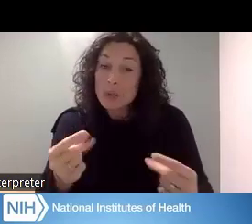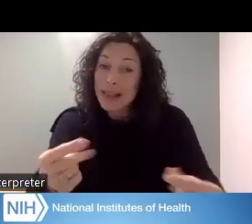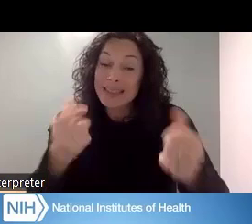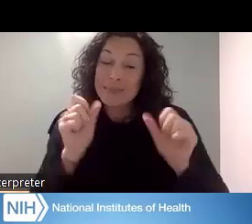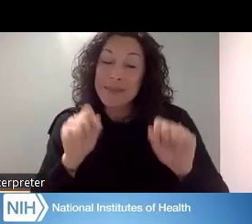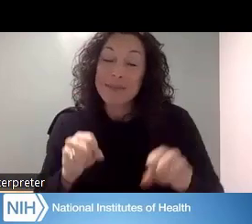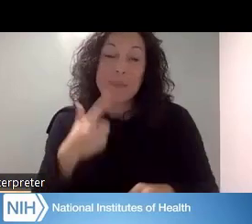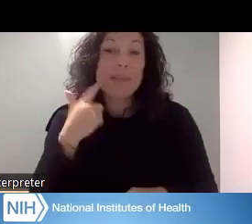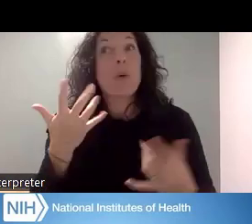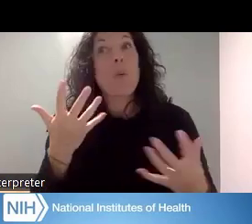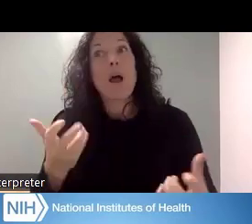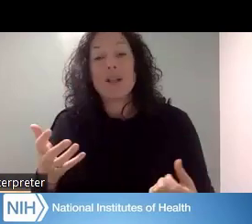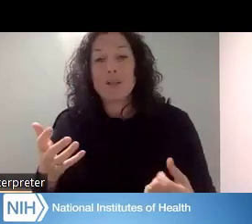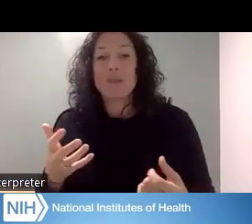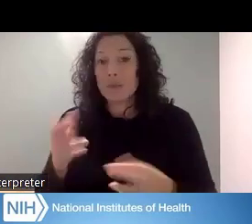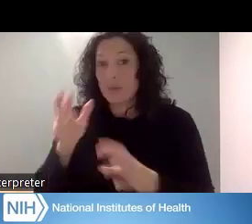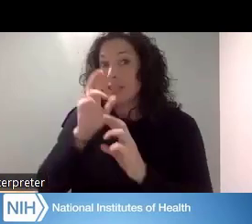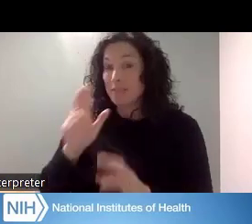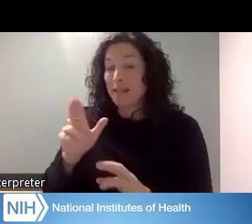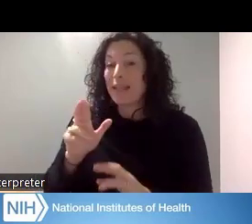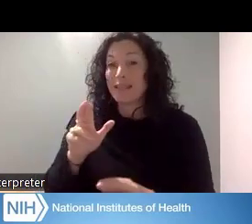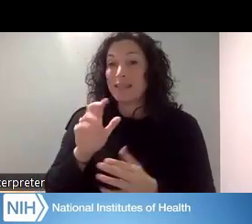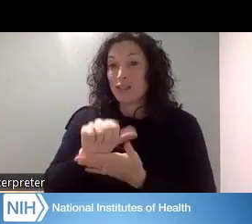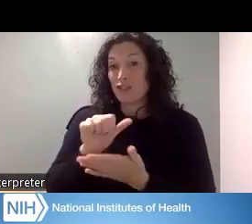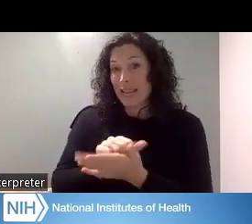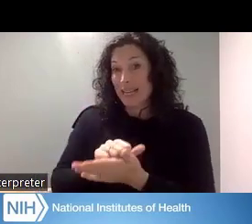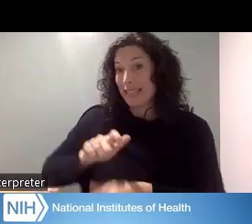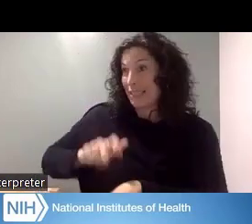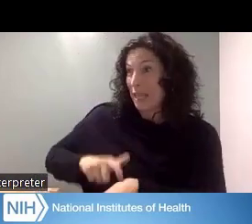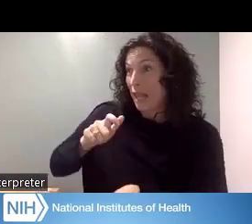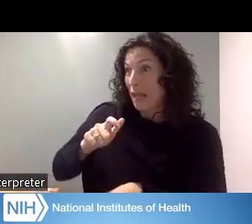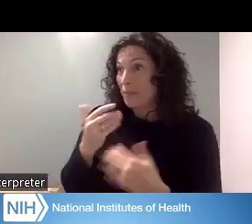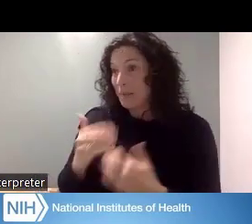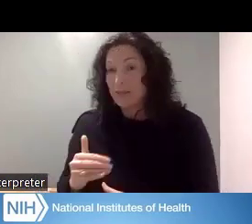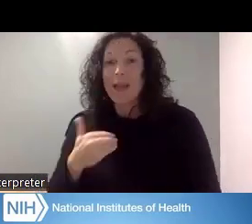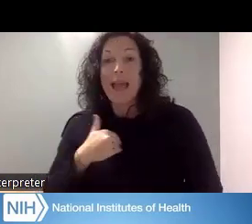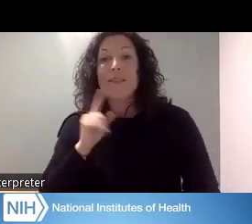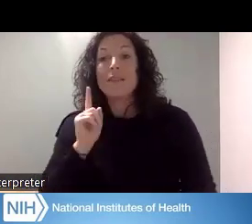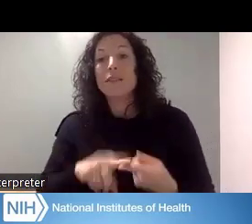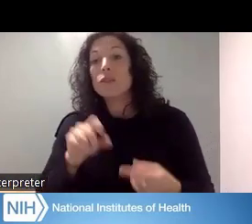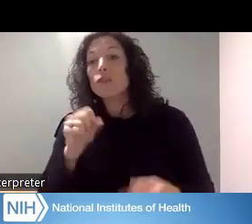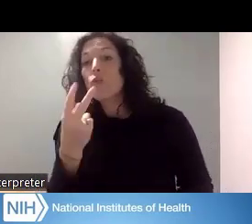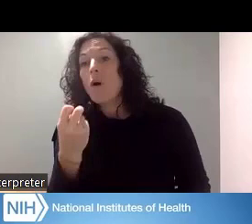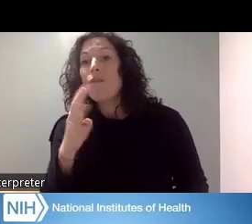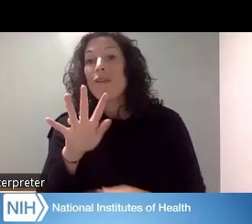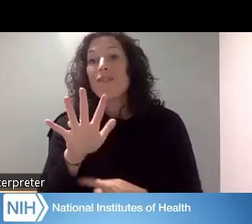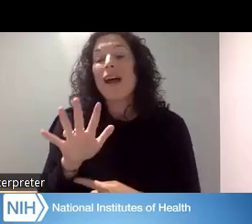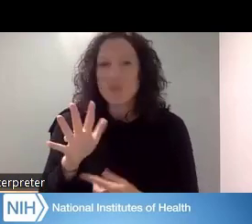because I want to be very respectful to the agenda today. We have until 12:45, and so while I want to demo the FFR,